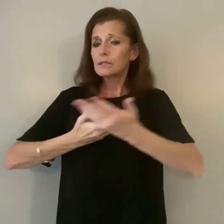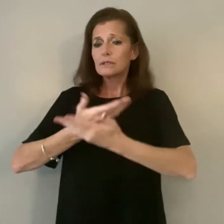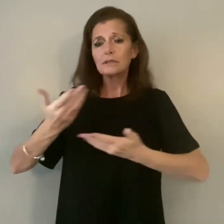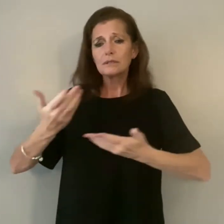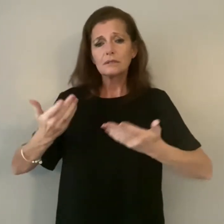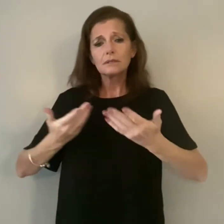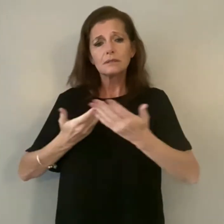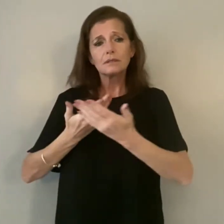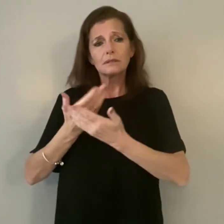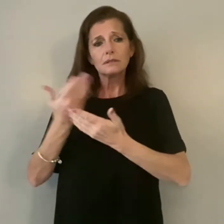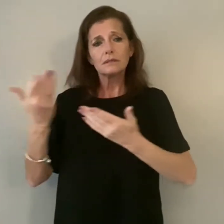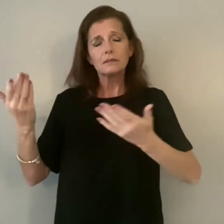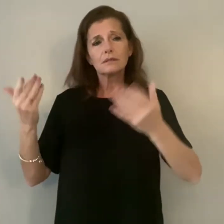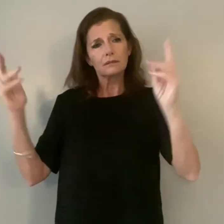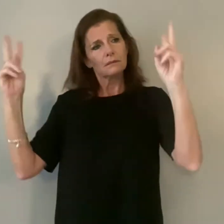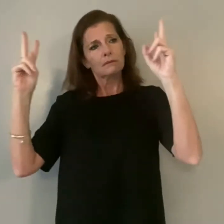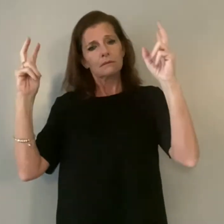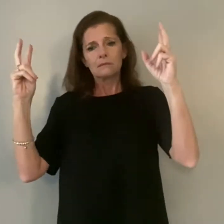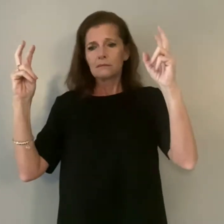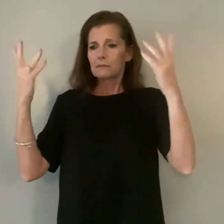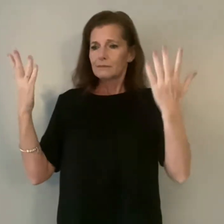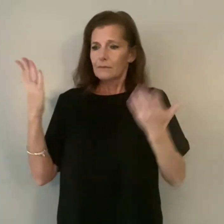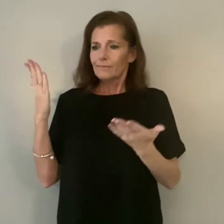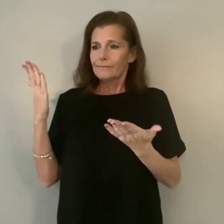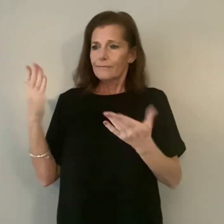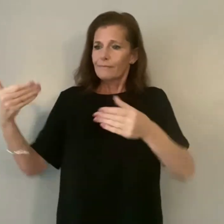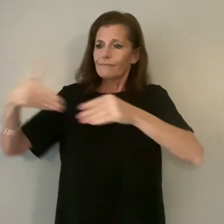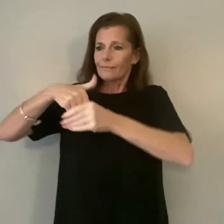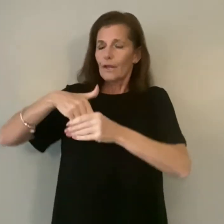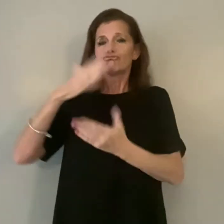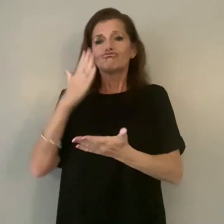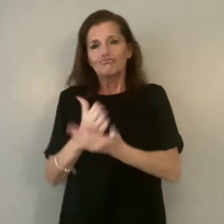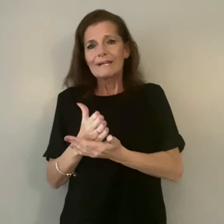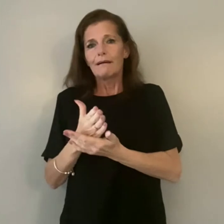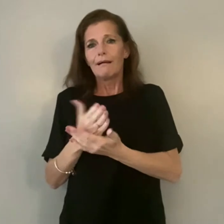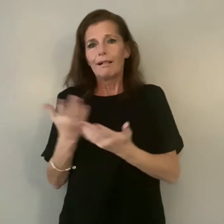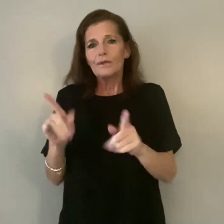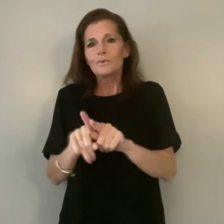are in the context of the reality of where we are.